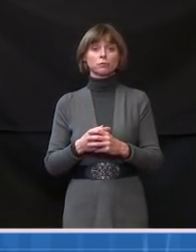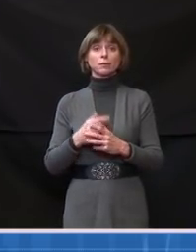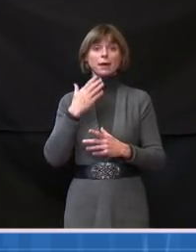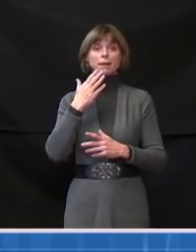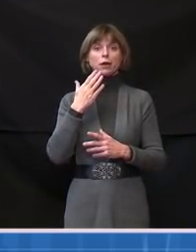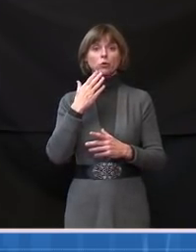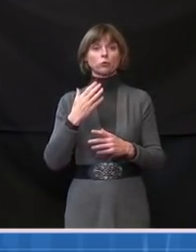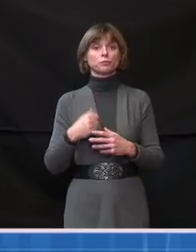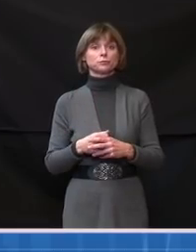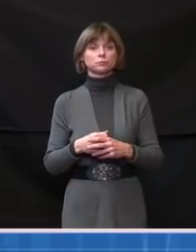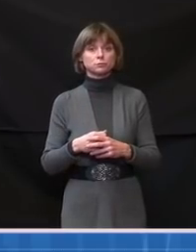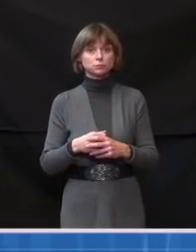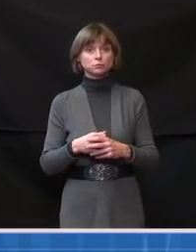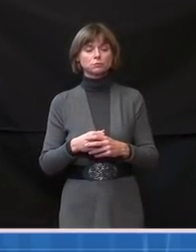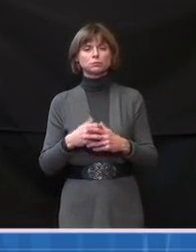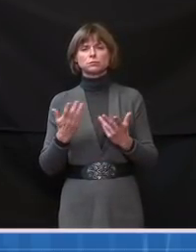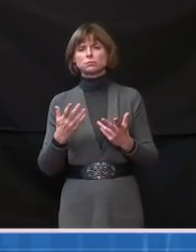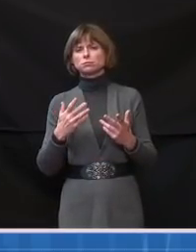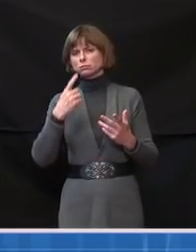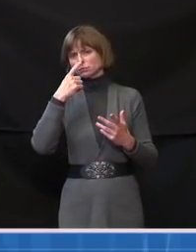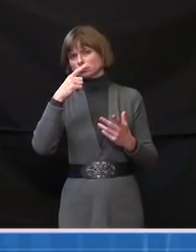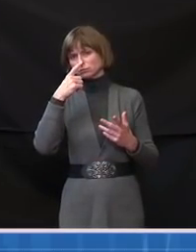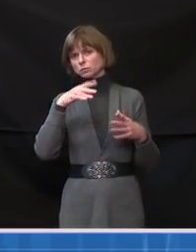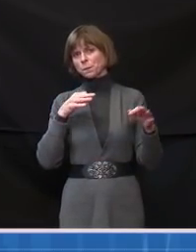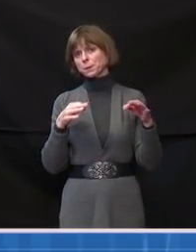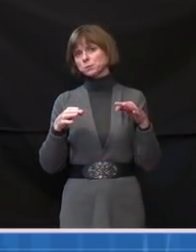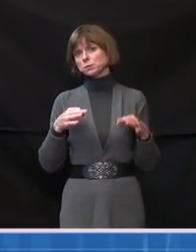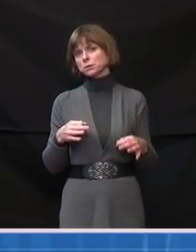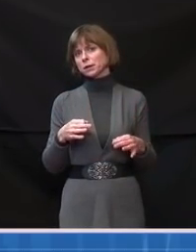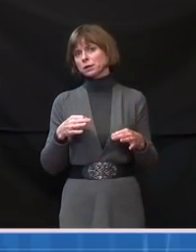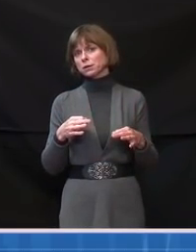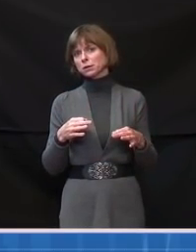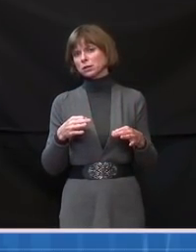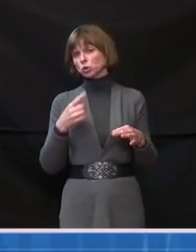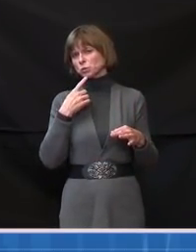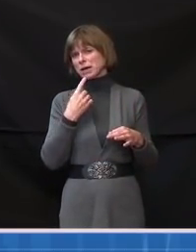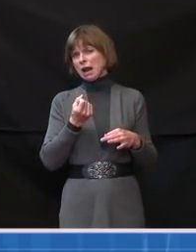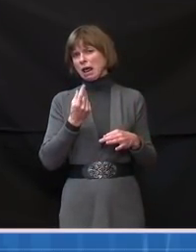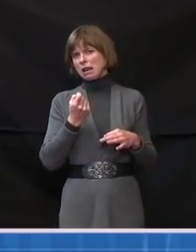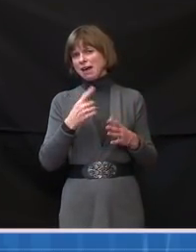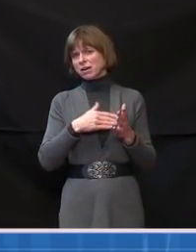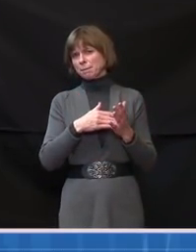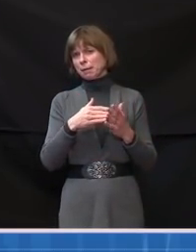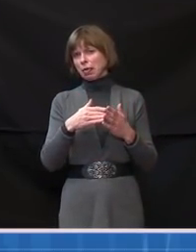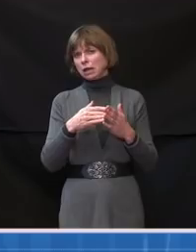Can you just maybe run through the topline numbers? You said 11 million a week to states.